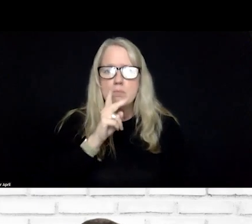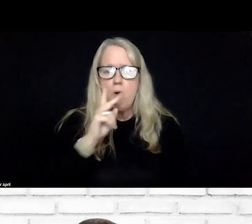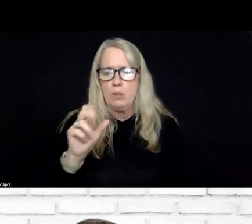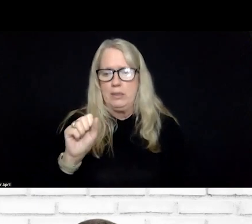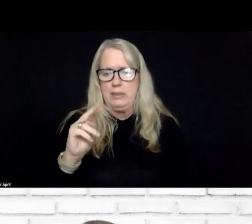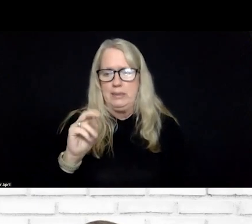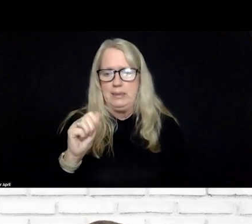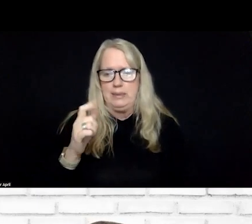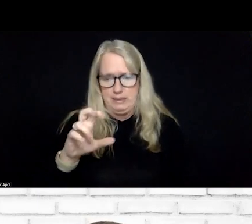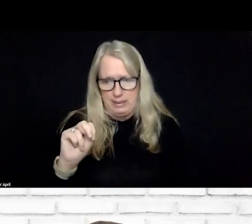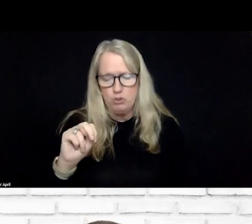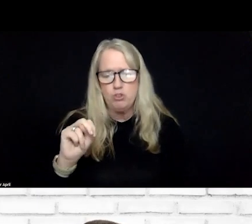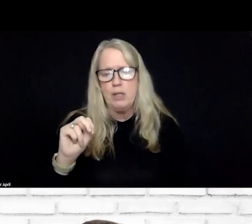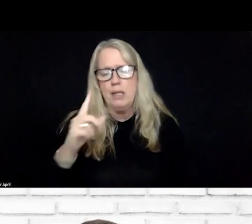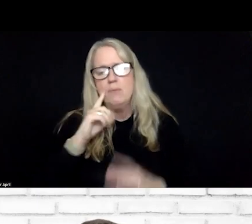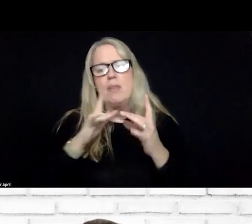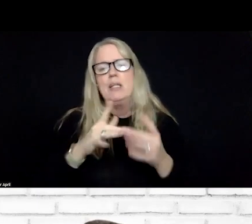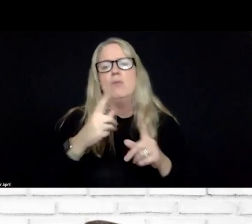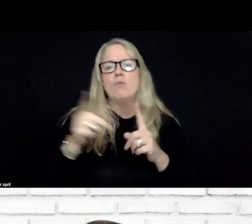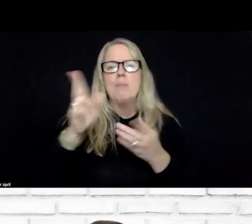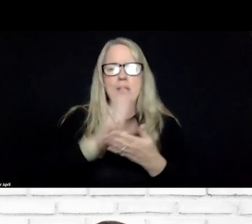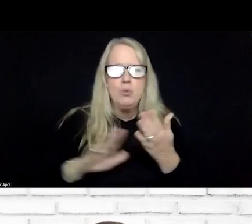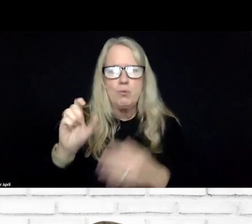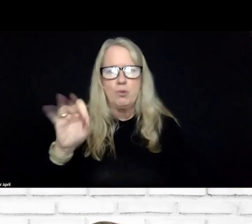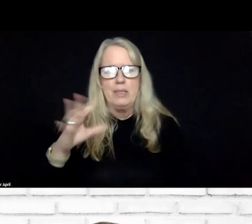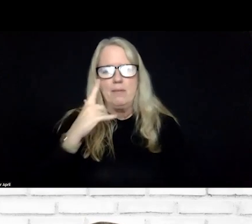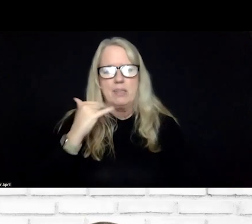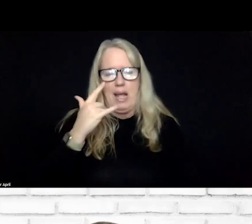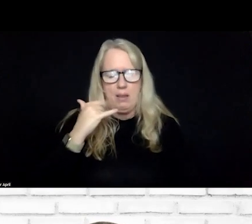OUT OF THE UNIVERSITY OF CALIFORNIA SAN FRANCISCO THAT WE HAVE